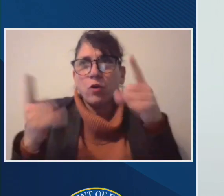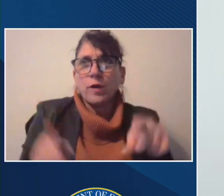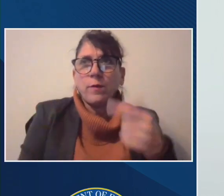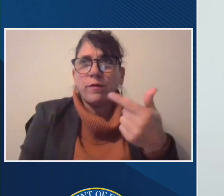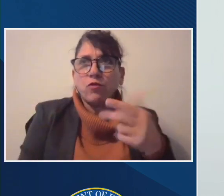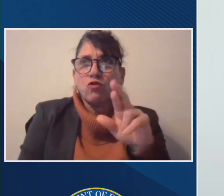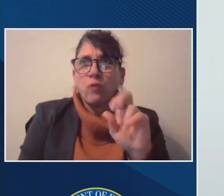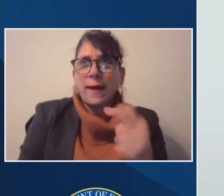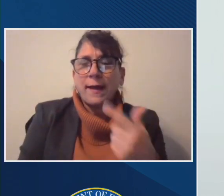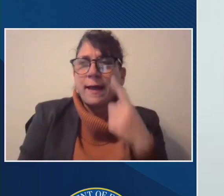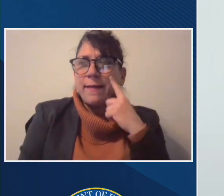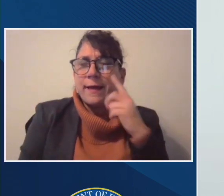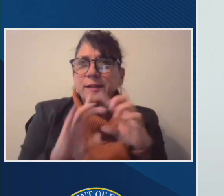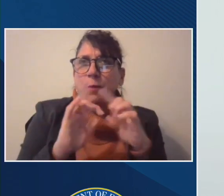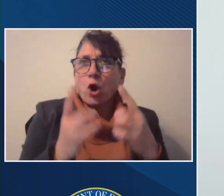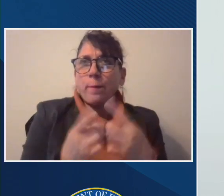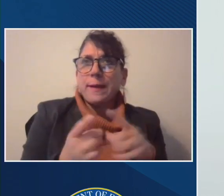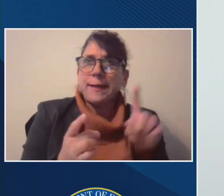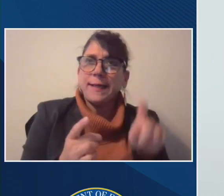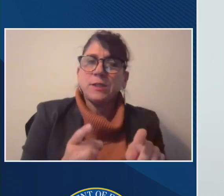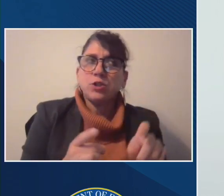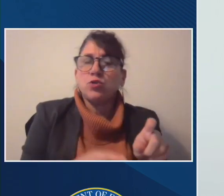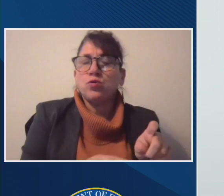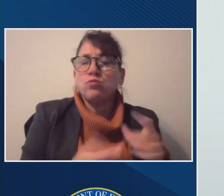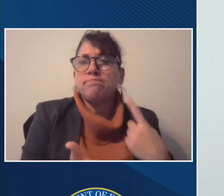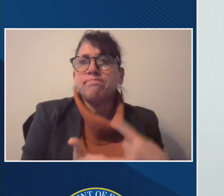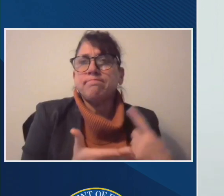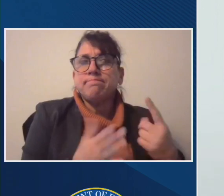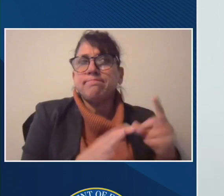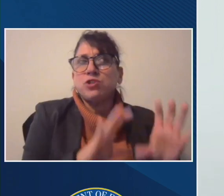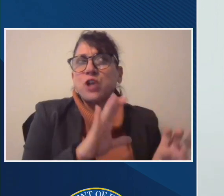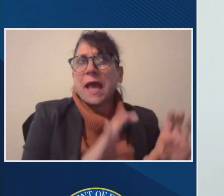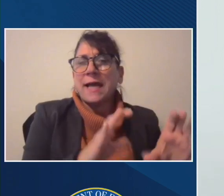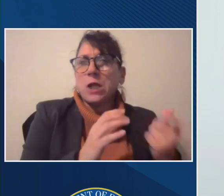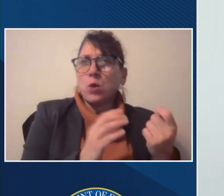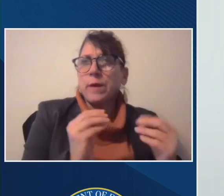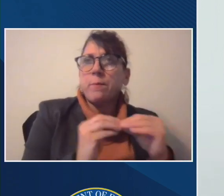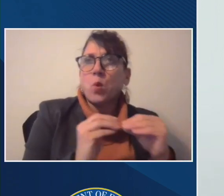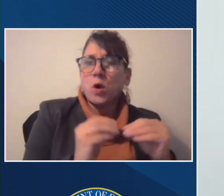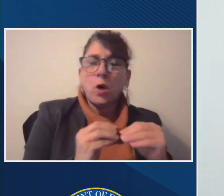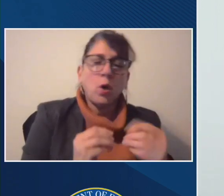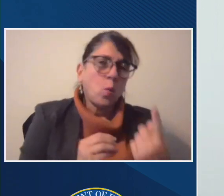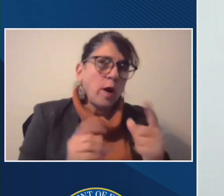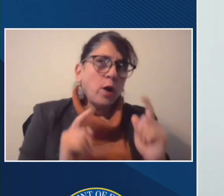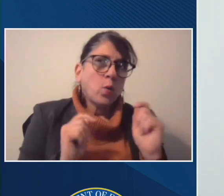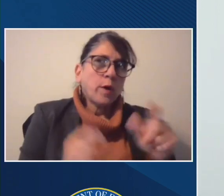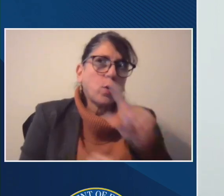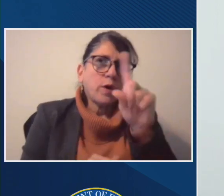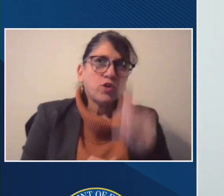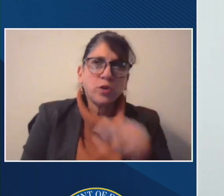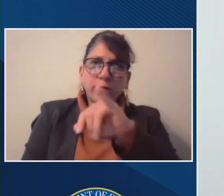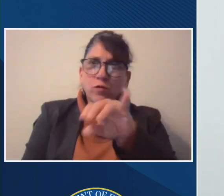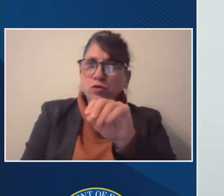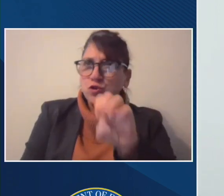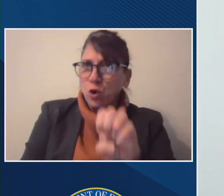Department needs to chat about that a little bit more. I do have one quick question for Joe or potentially for other